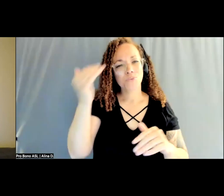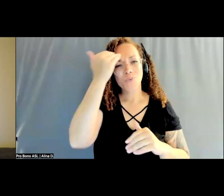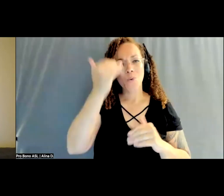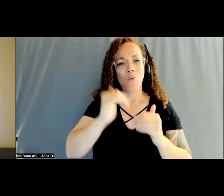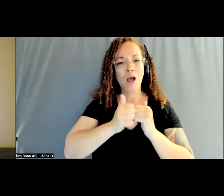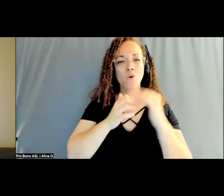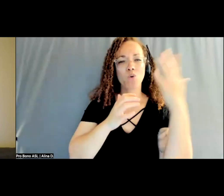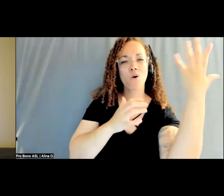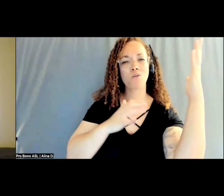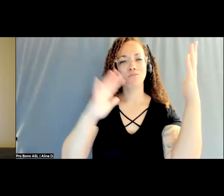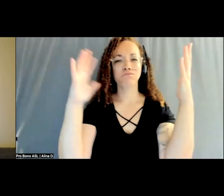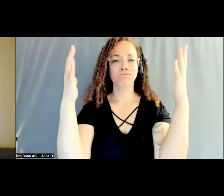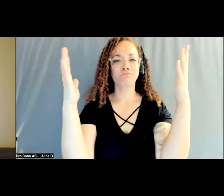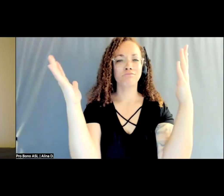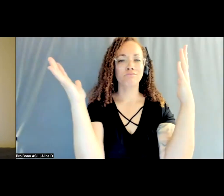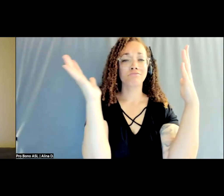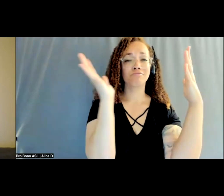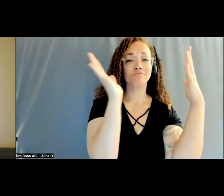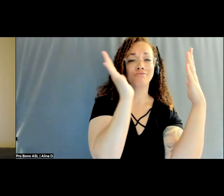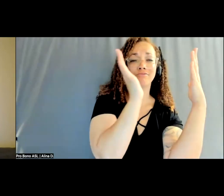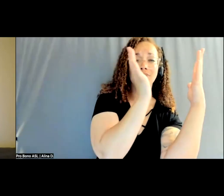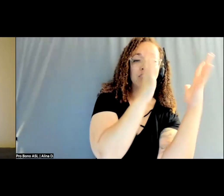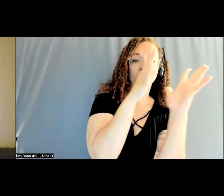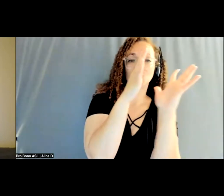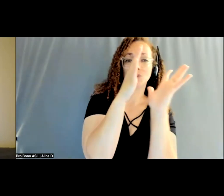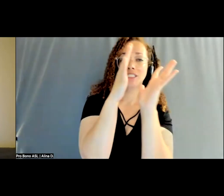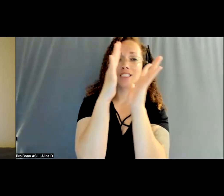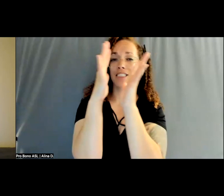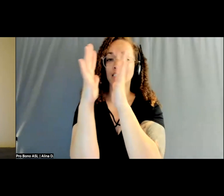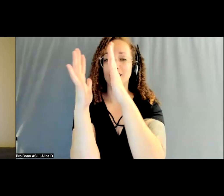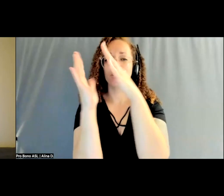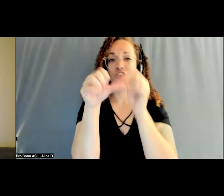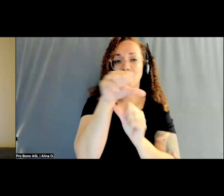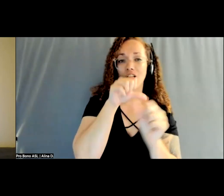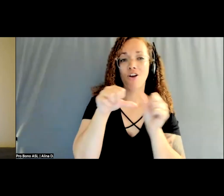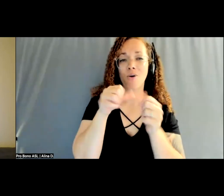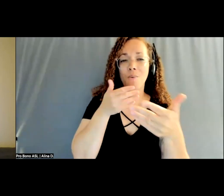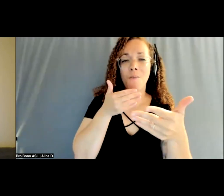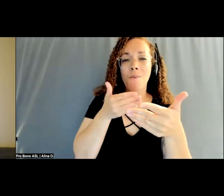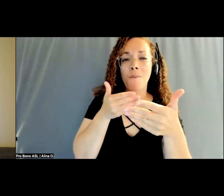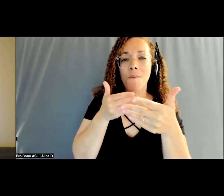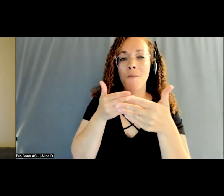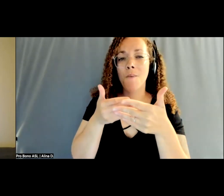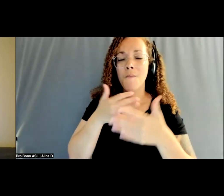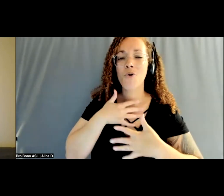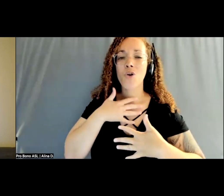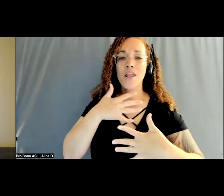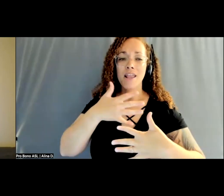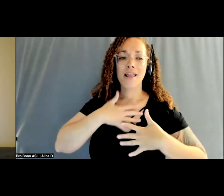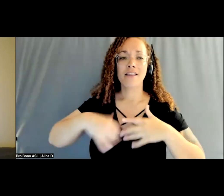only to get just close enough to breathe & breathe with each other, just be with one another, yes.